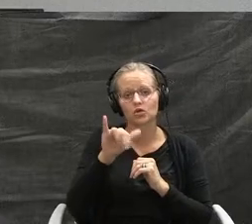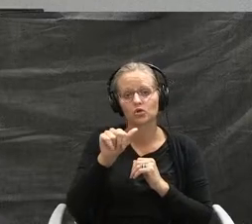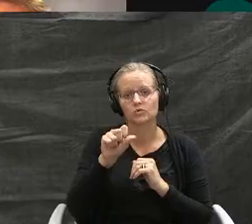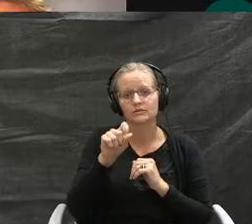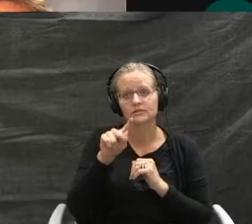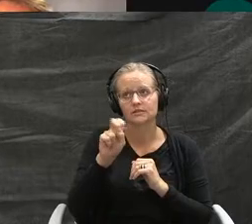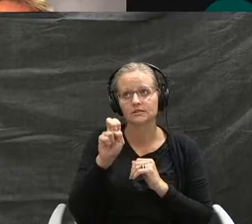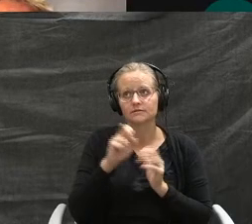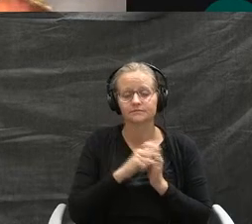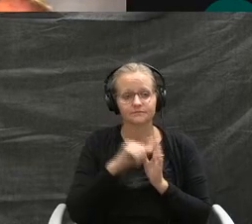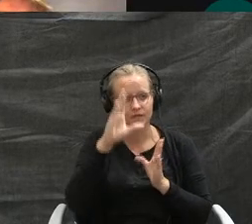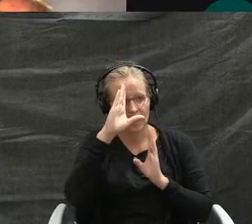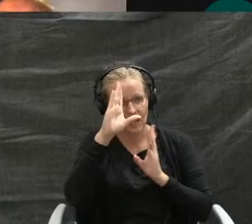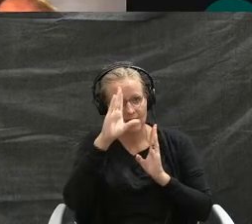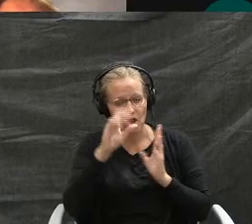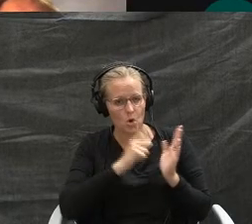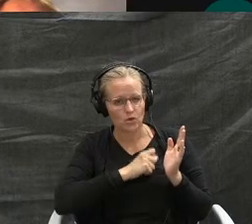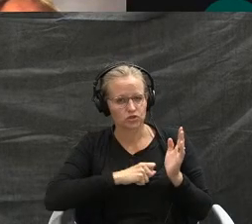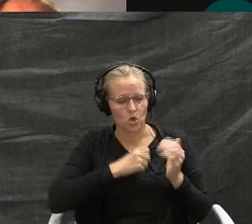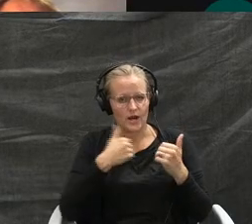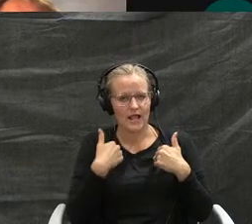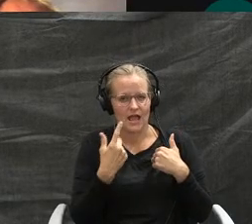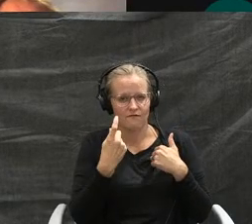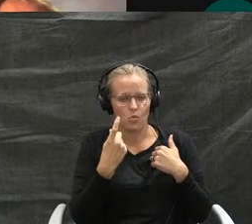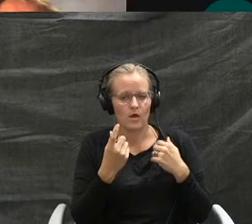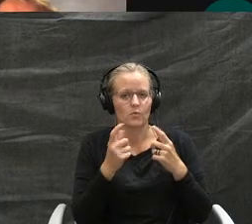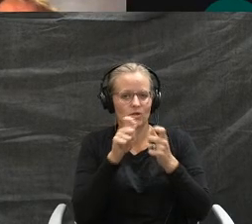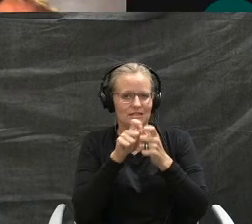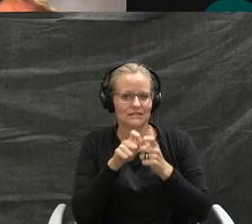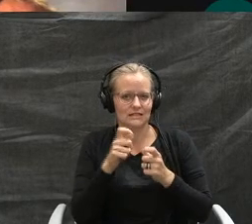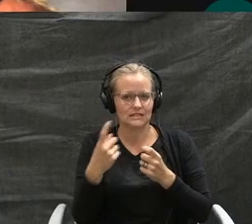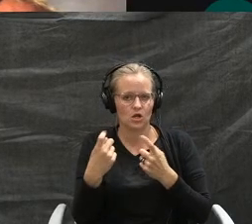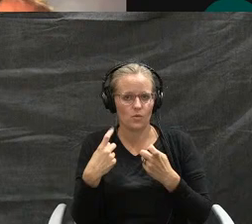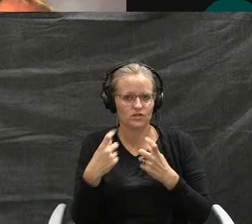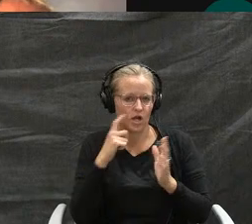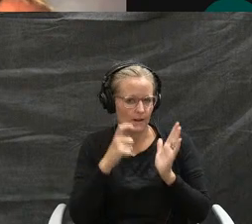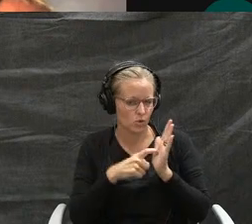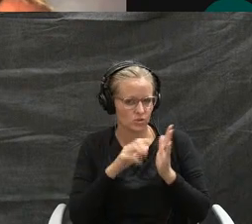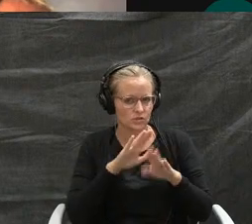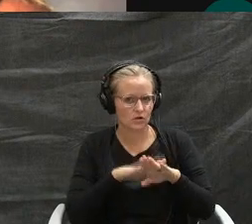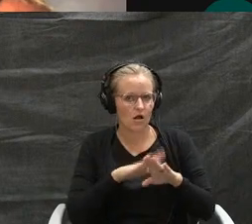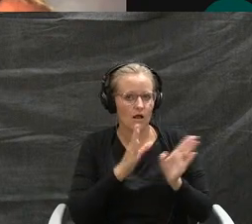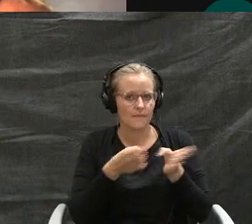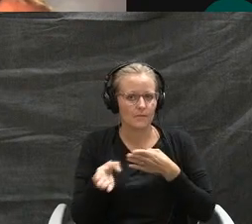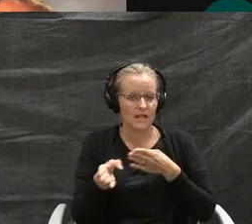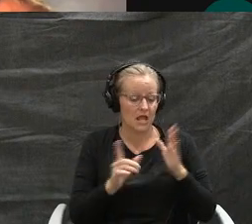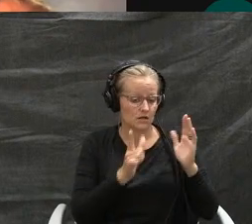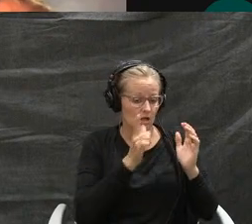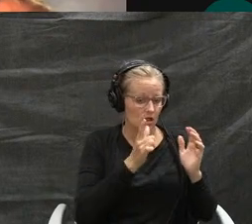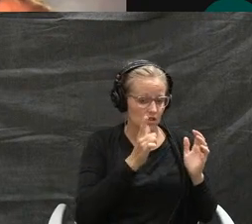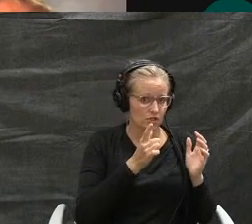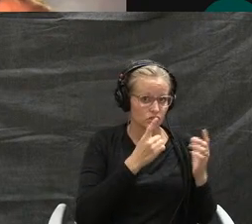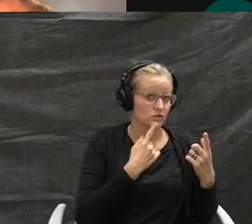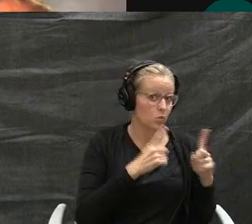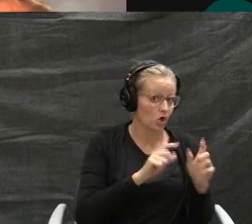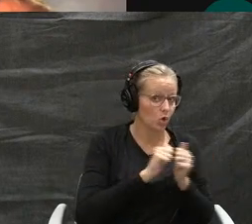Hi sorry I have another detailed question. Uhm I see from the plan how lunches will work in elementary. How will it work in